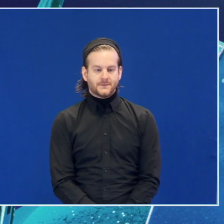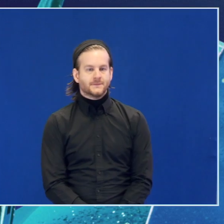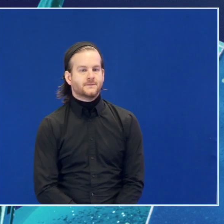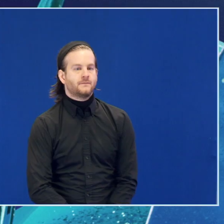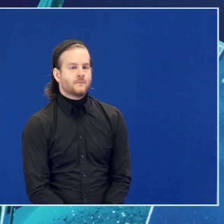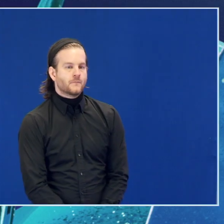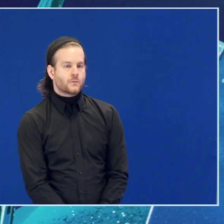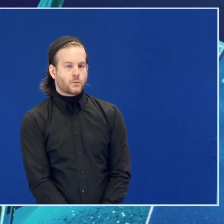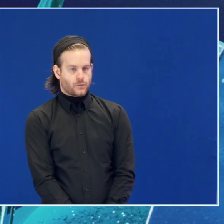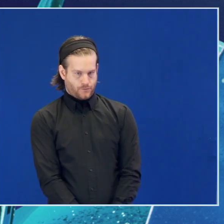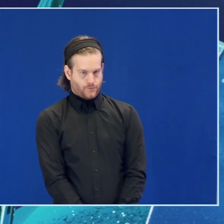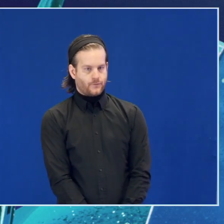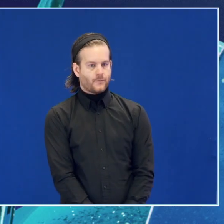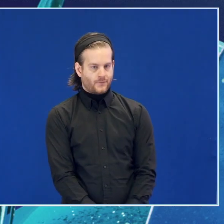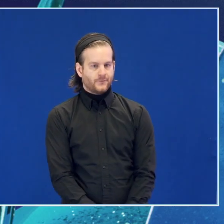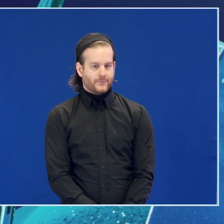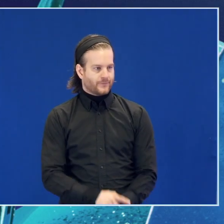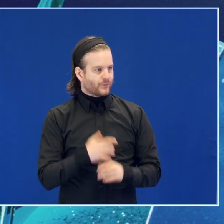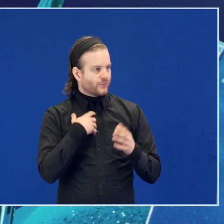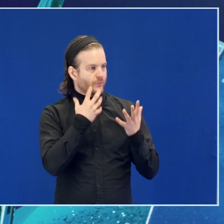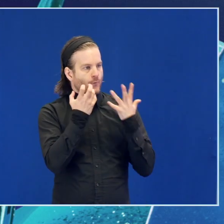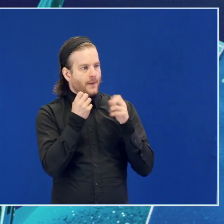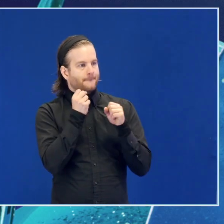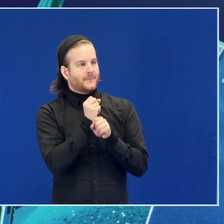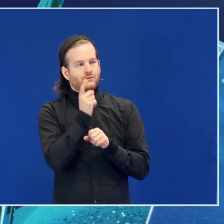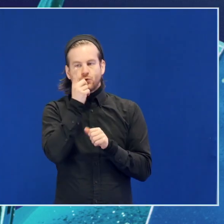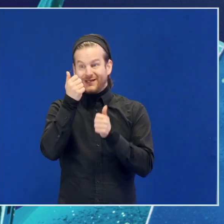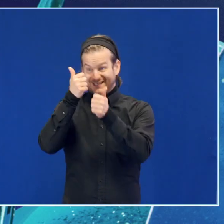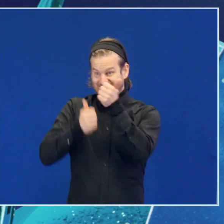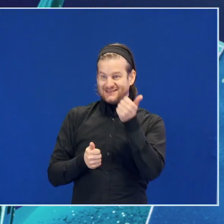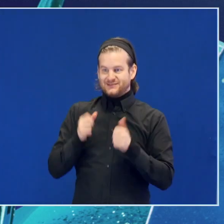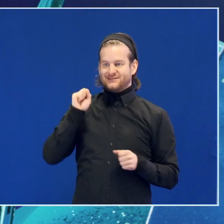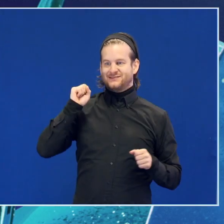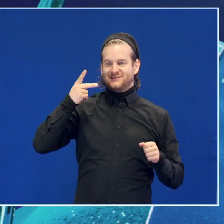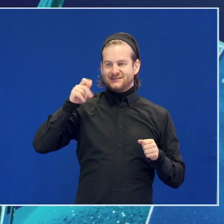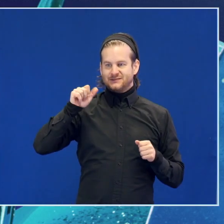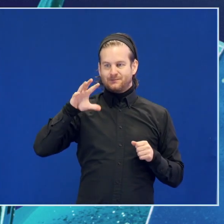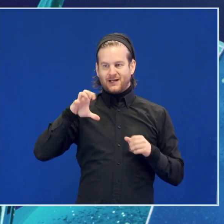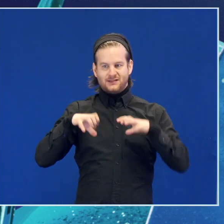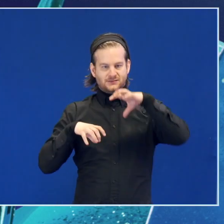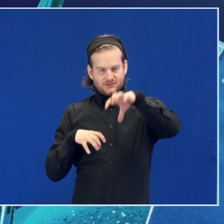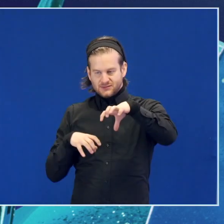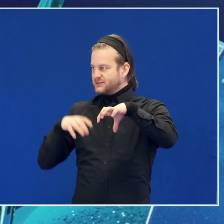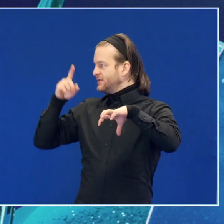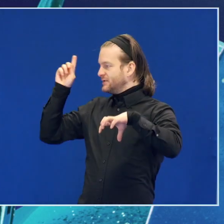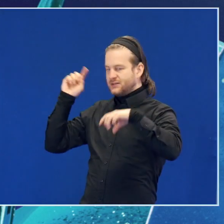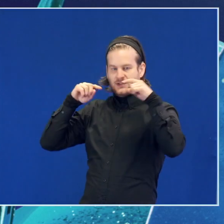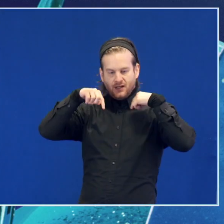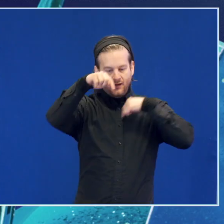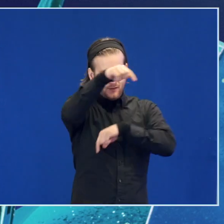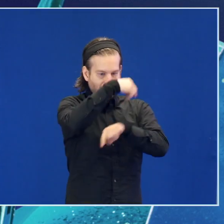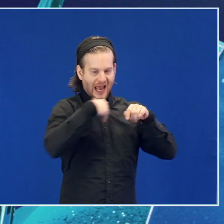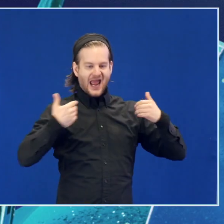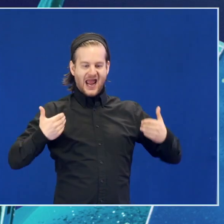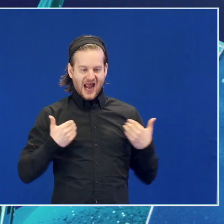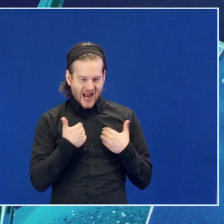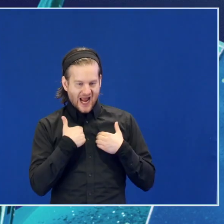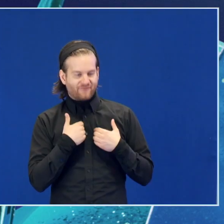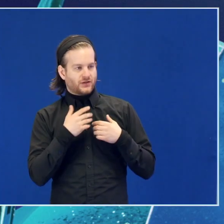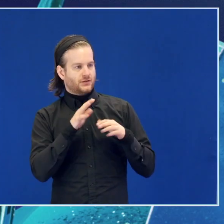And I do believe that this is the future we're moving towards when it comes to the physical spaces, is having more variety